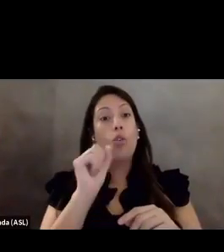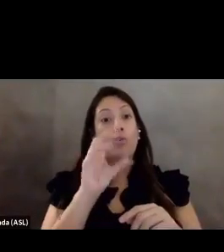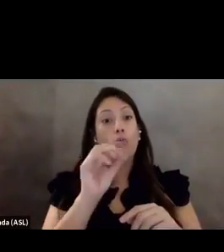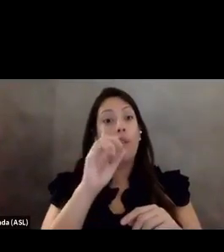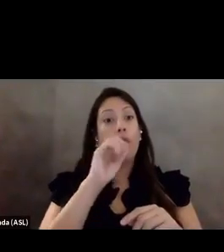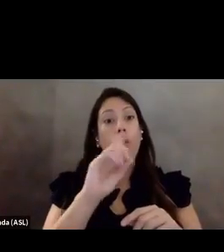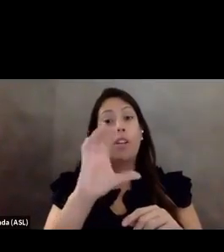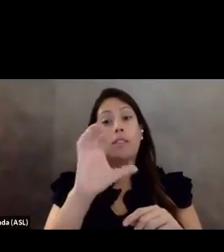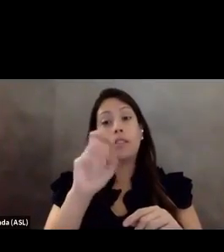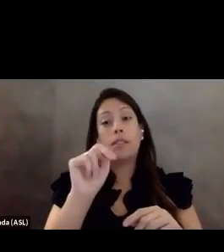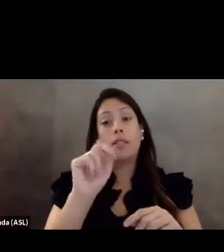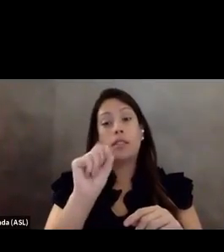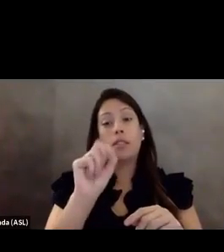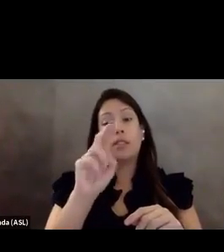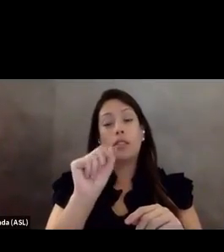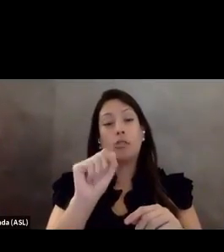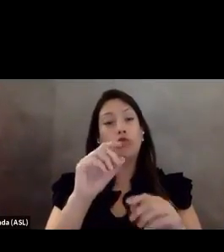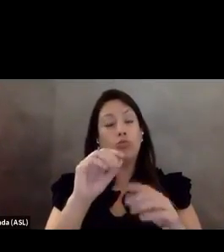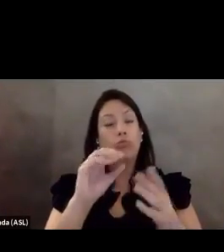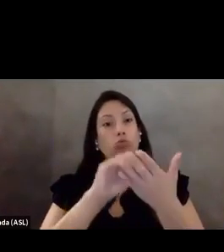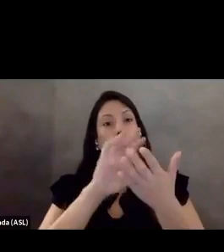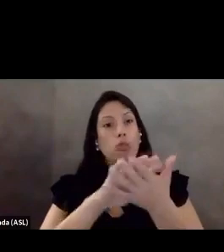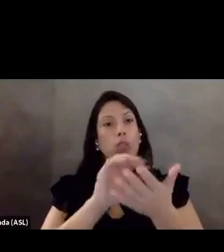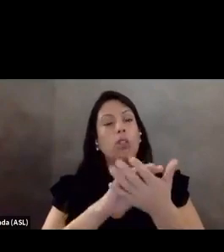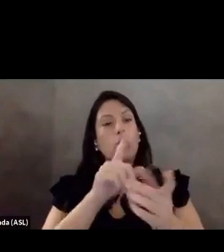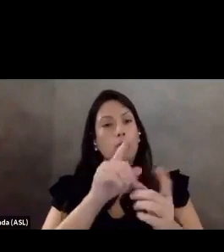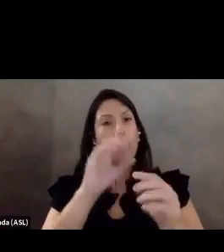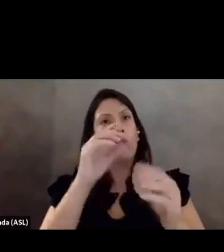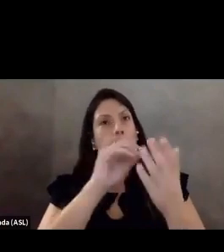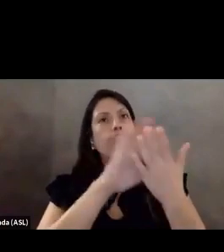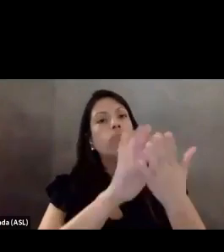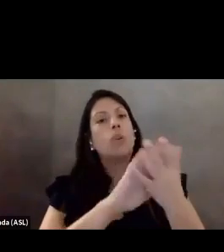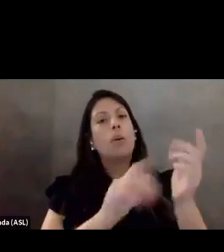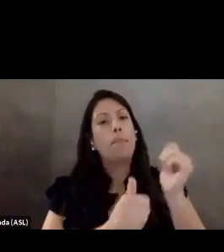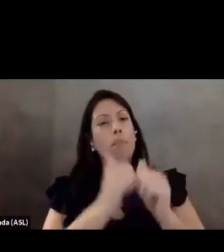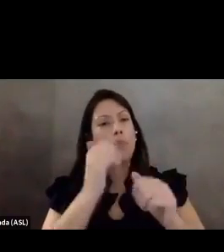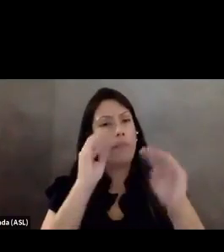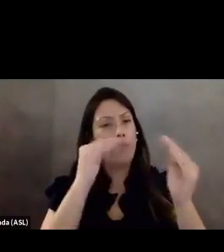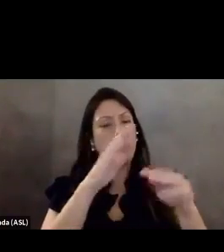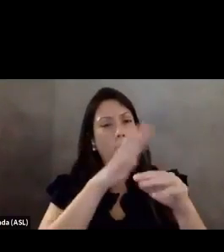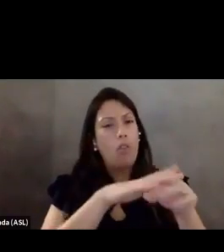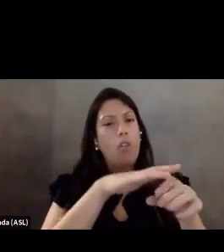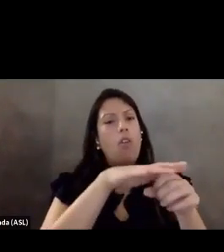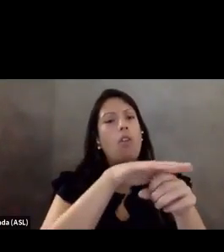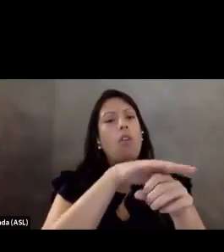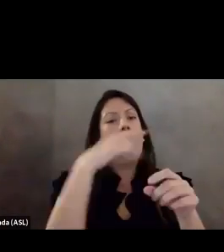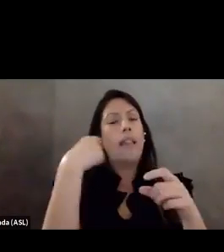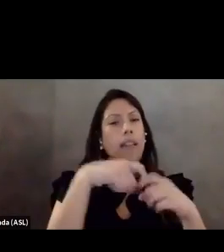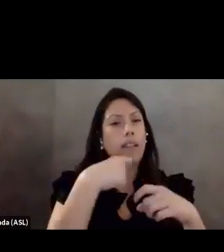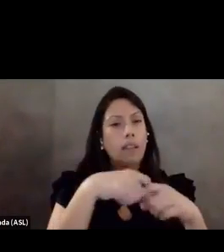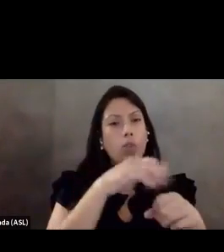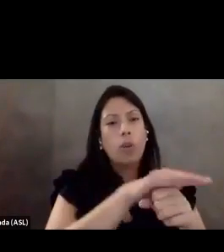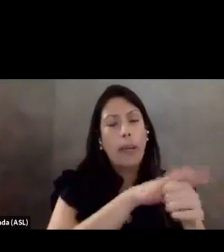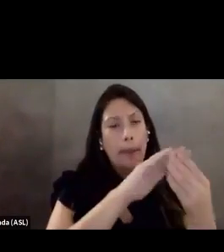means largely the Latino community and underserved communities that are testing disproportionately positive, if I have that right.